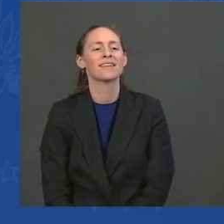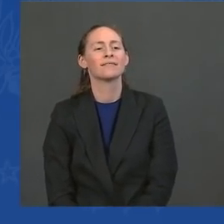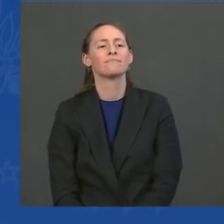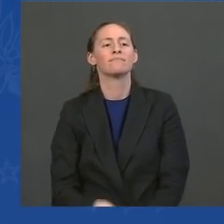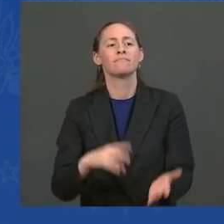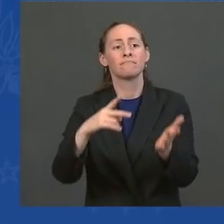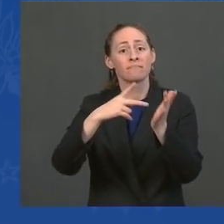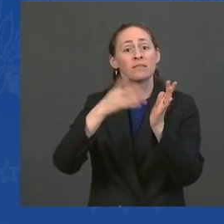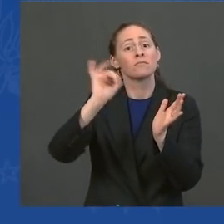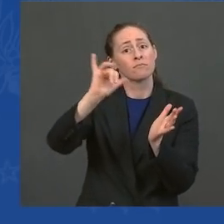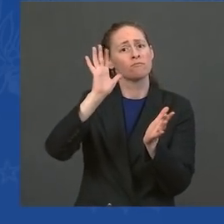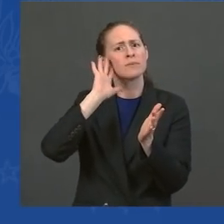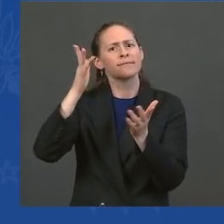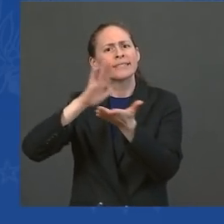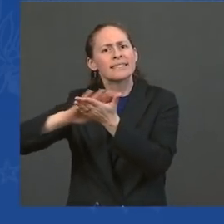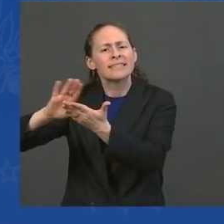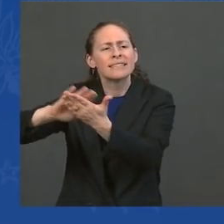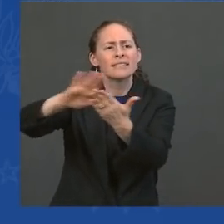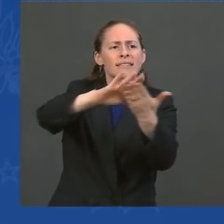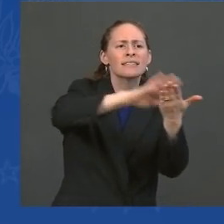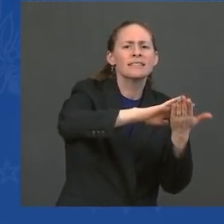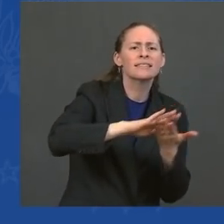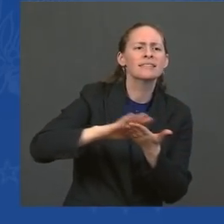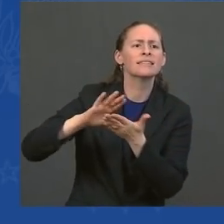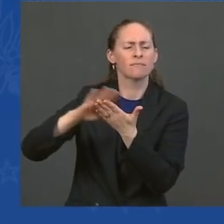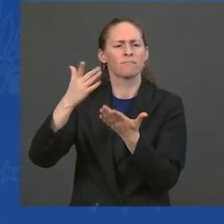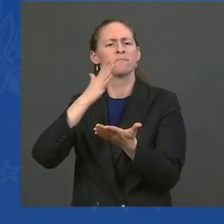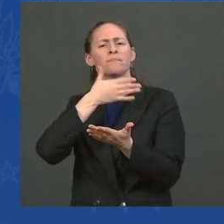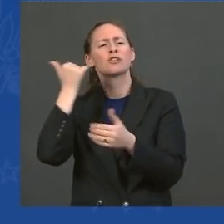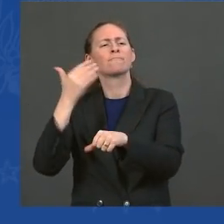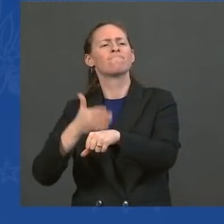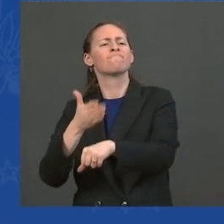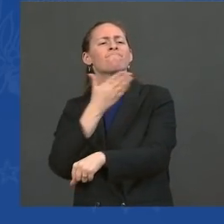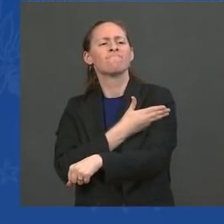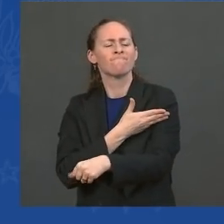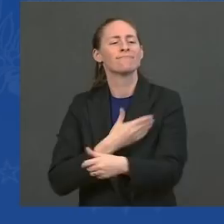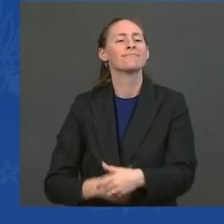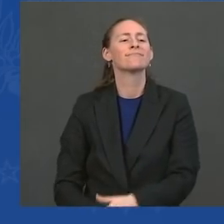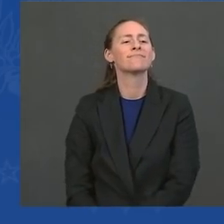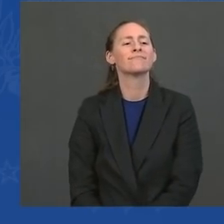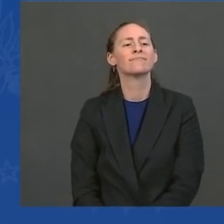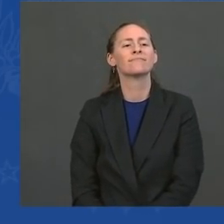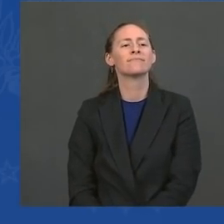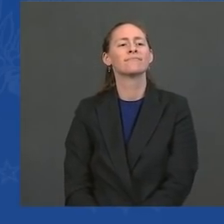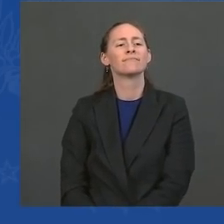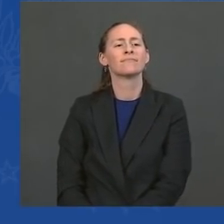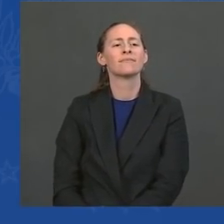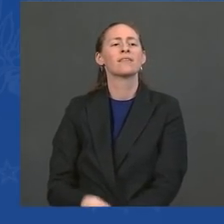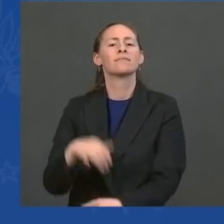I want a job corps just like Roosevelt had a jobs corps -- but an environmental job corps of over 160,000 --